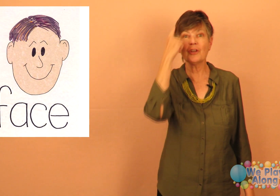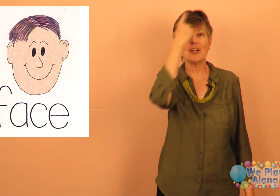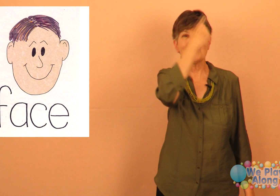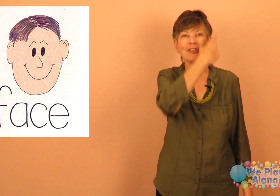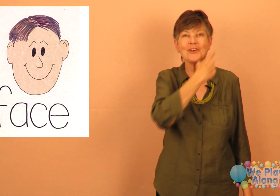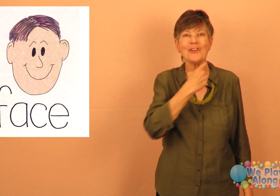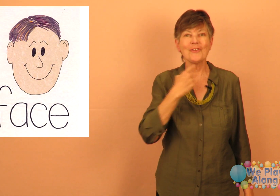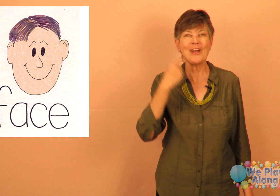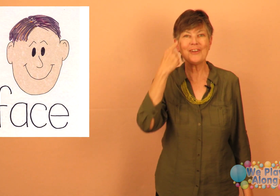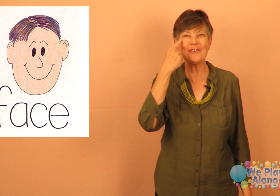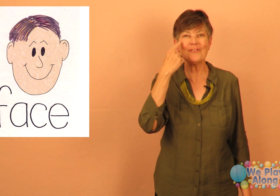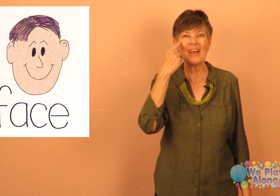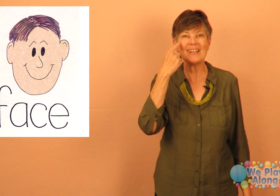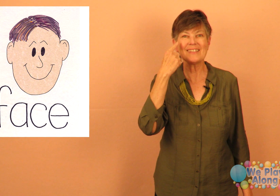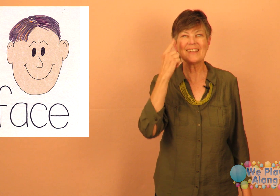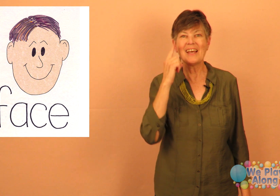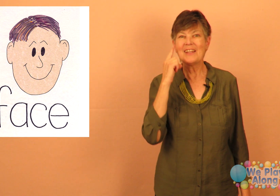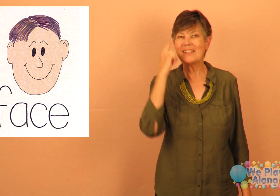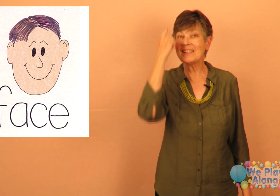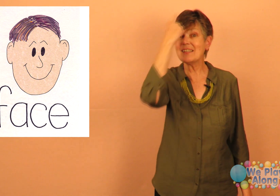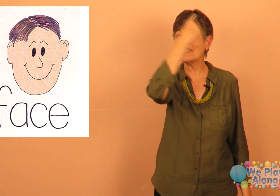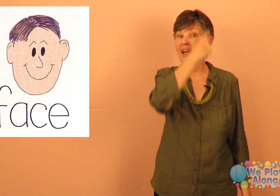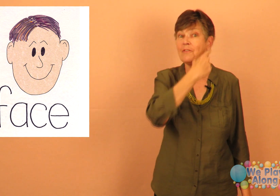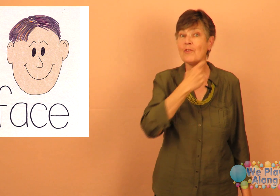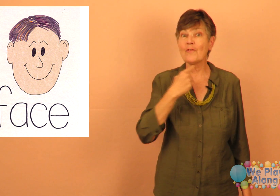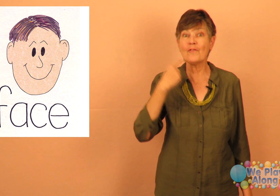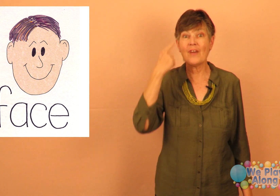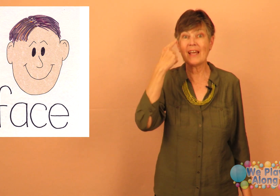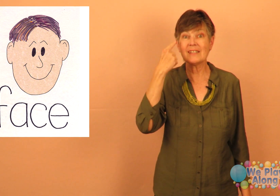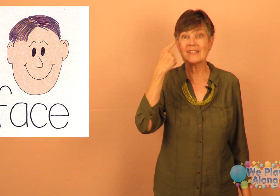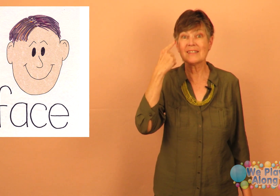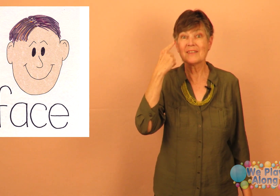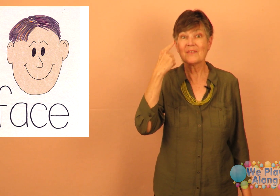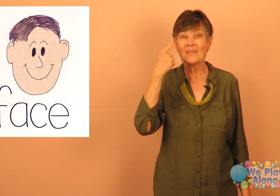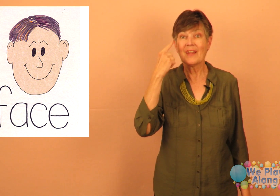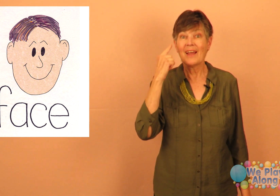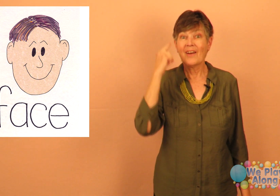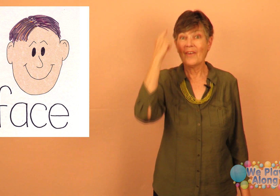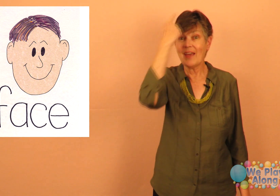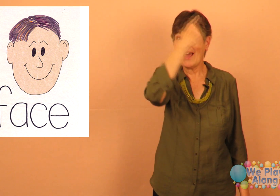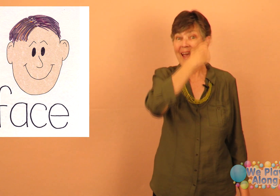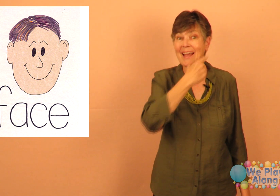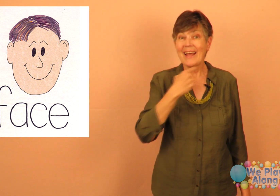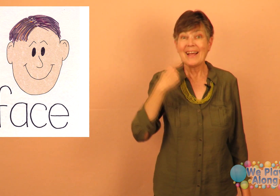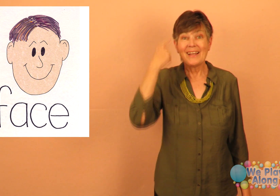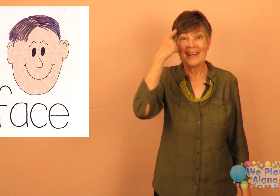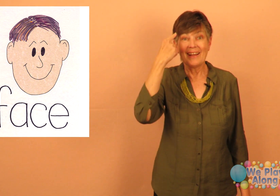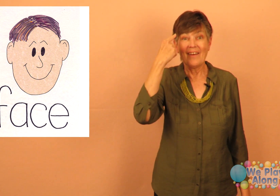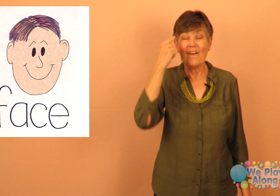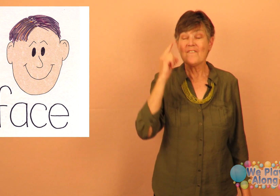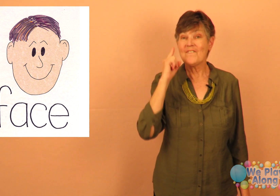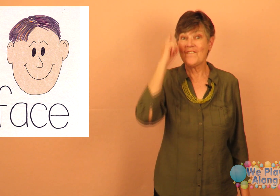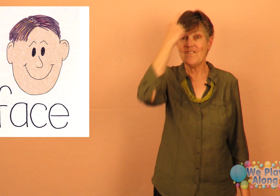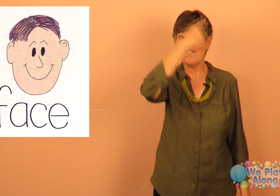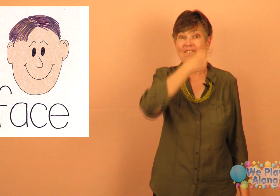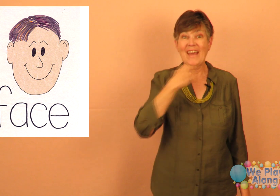and you're going to circle around your face this is a sign for face okay face